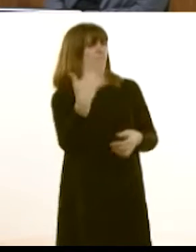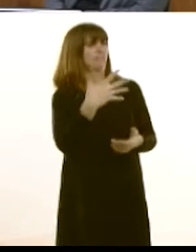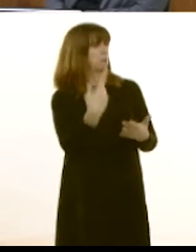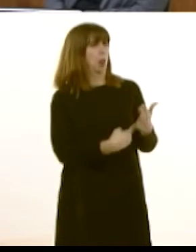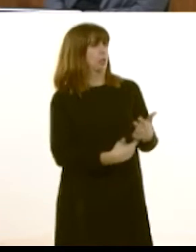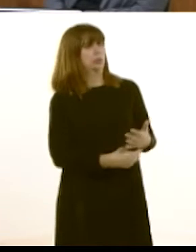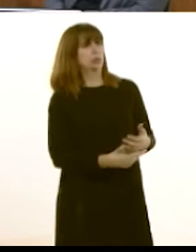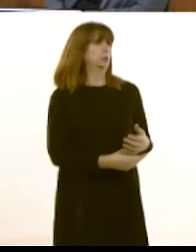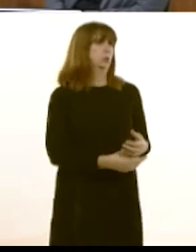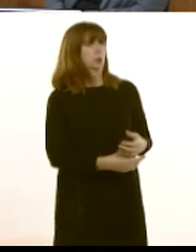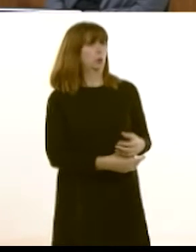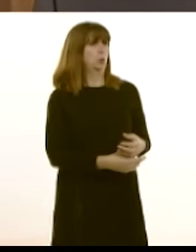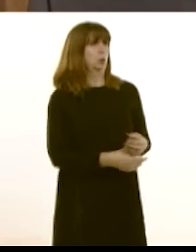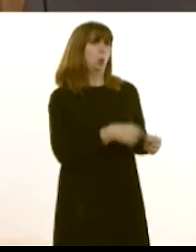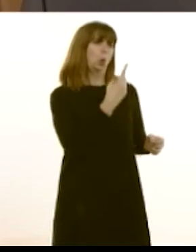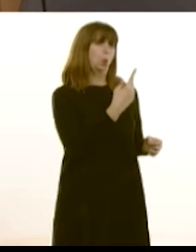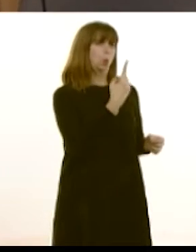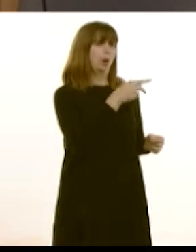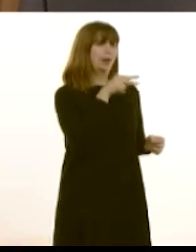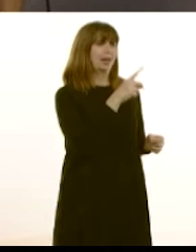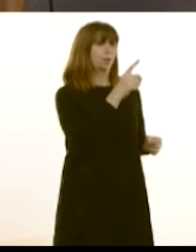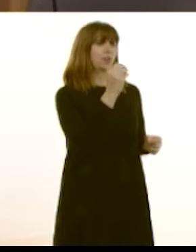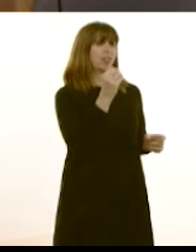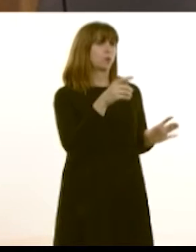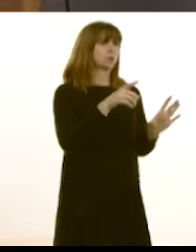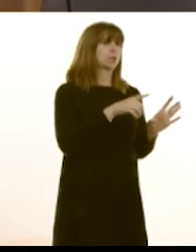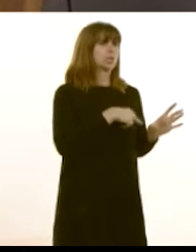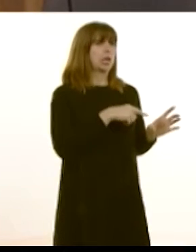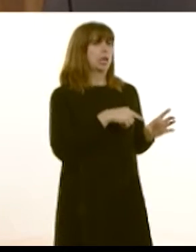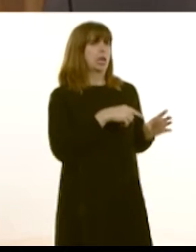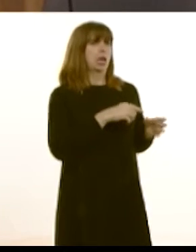youíre not allowed to build in an area where thereís a one-in-1,000-year flood risk, itís too extremeí?